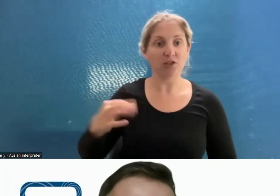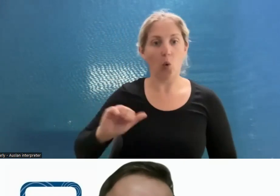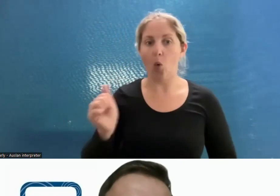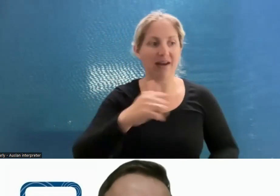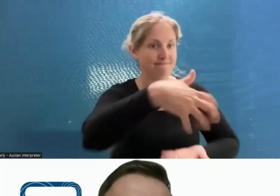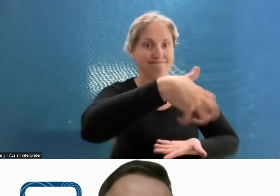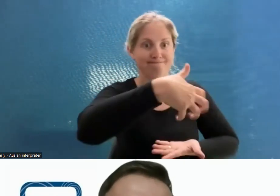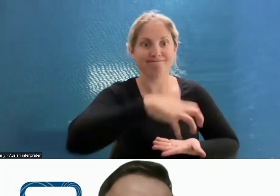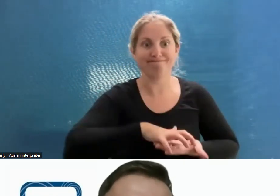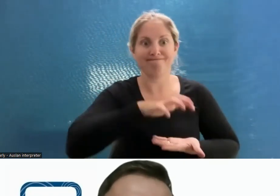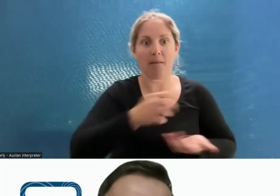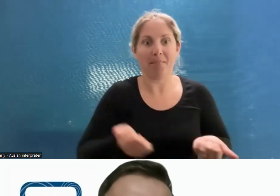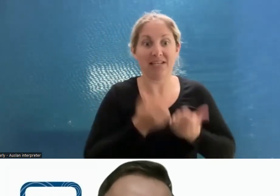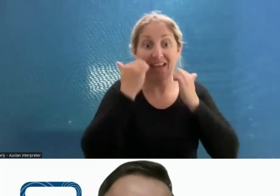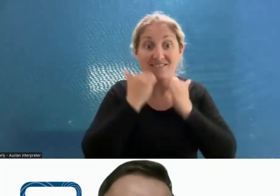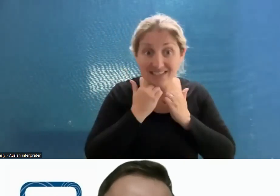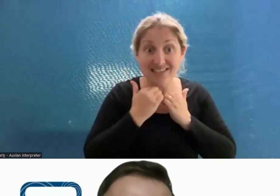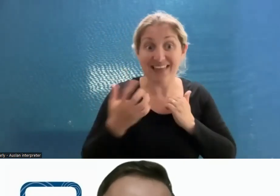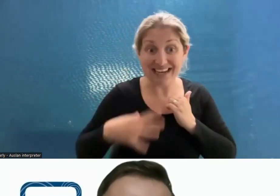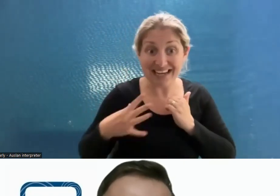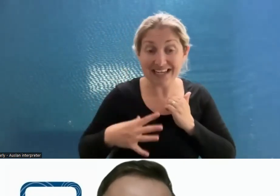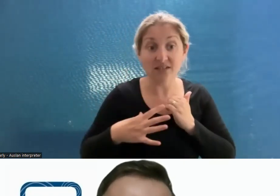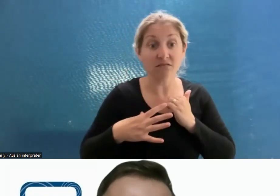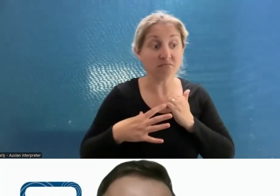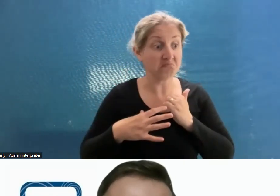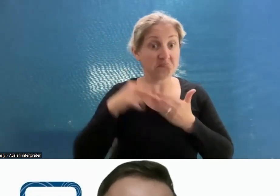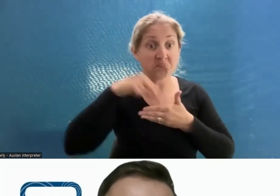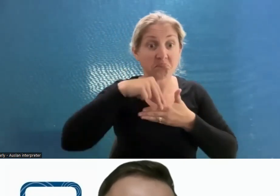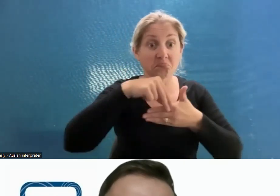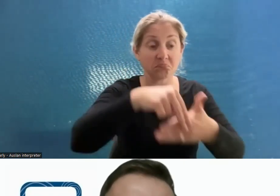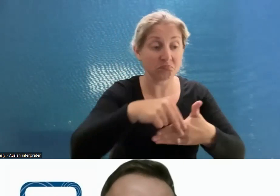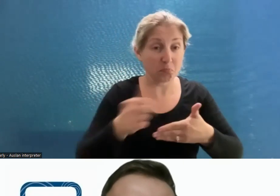the information that they think they need to support the supports that they are seeking.